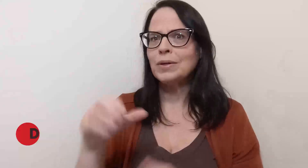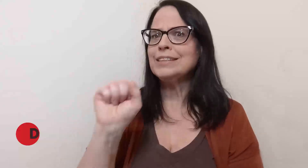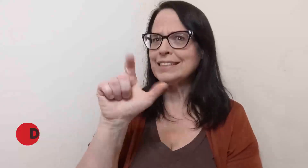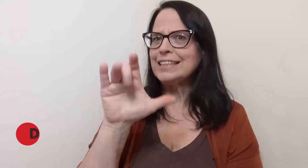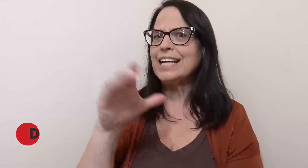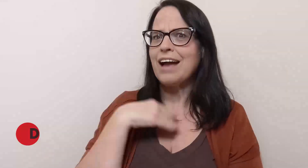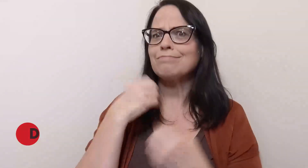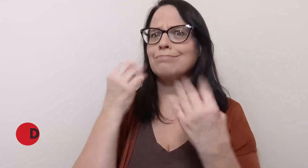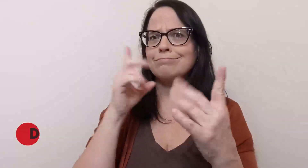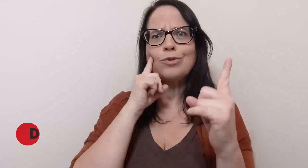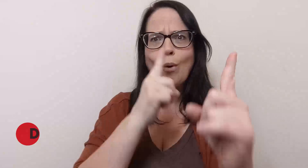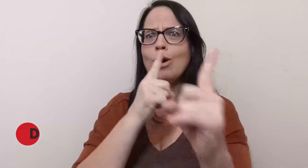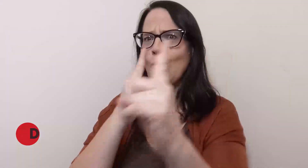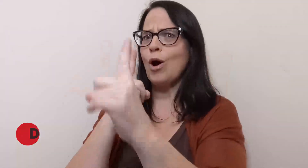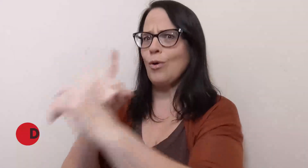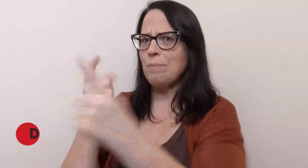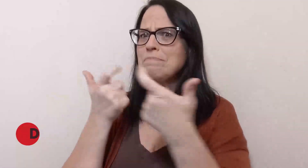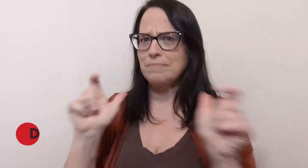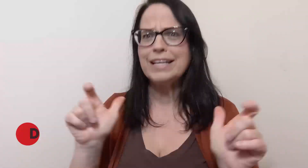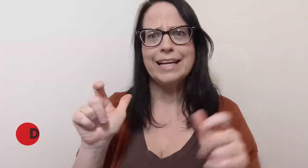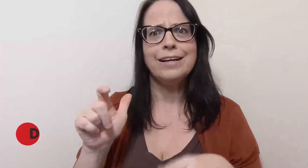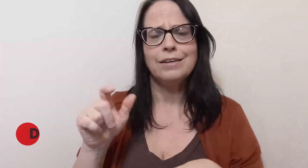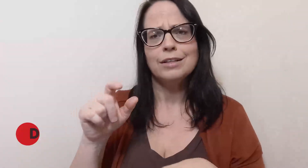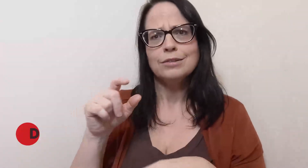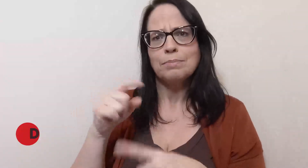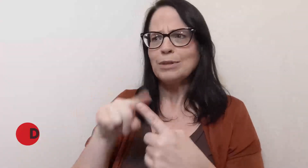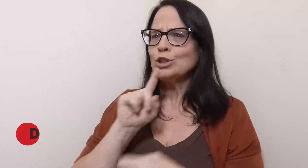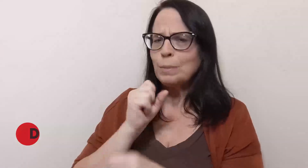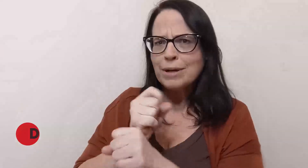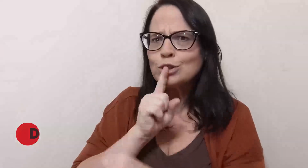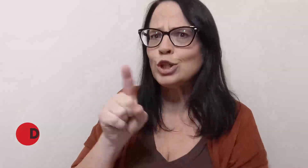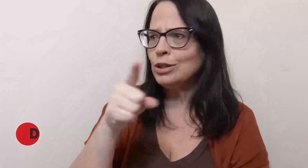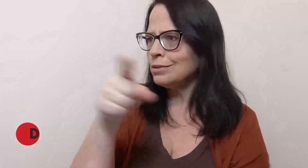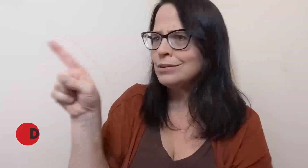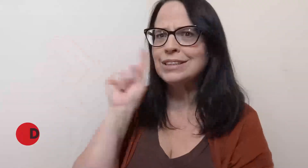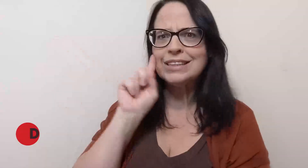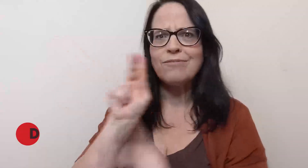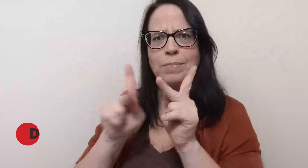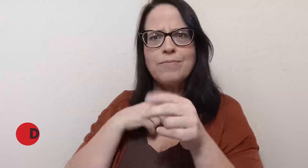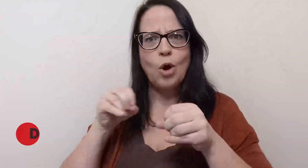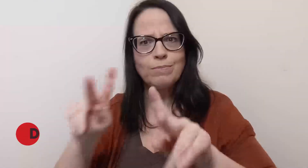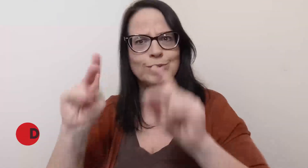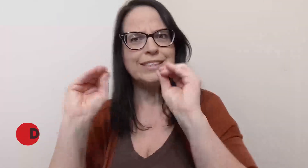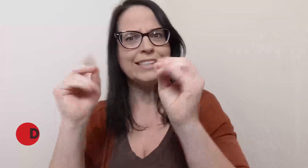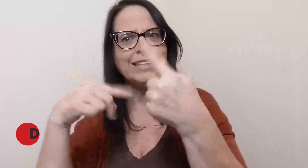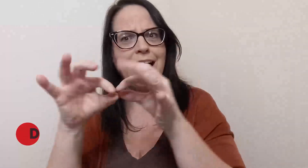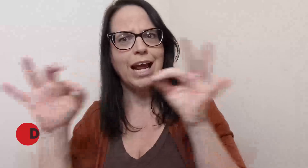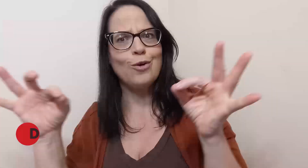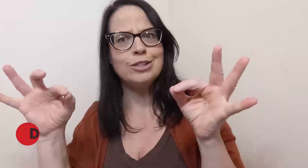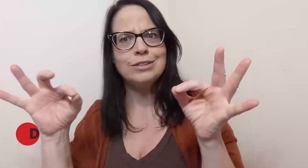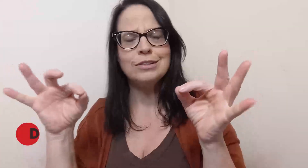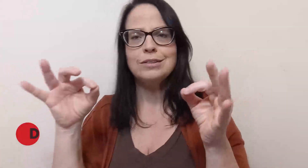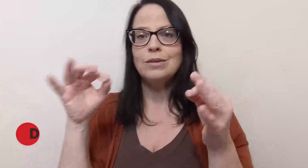[ROBYN]: SLIC has big goals to ensure that Deaf people get opportunities in teaching sign language classes.